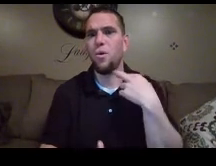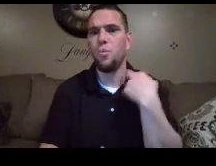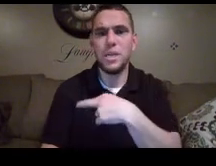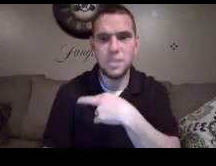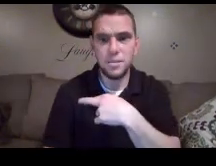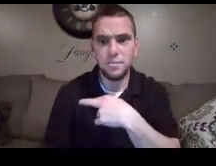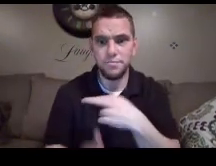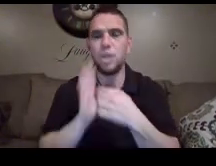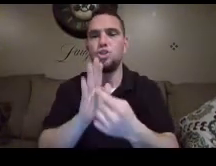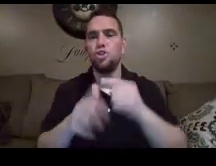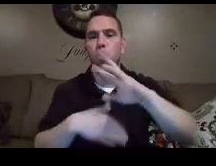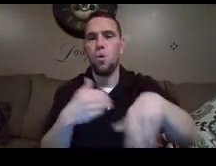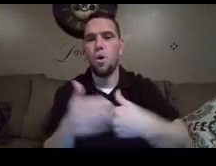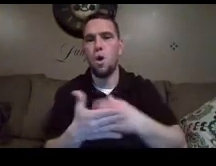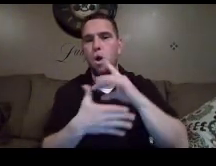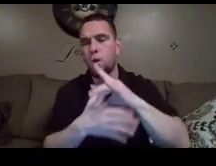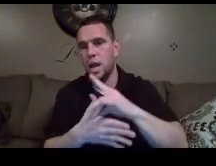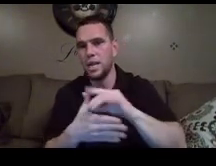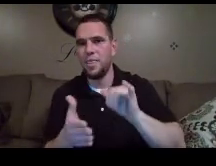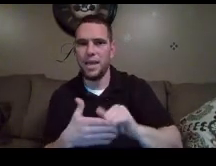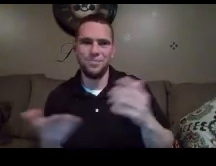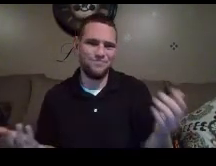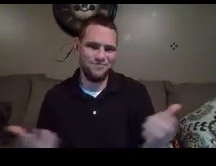This is kind of a legacy thing. Their website doesn't actually say this